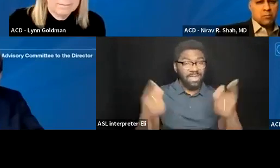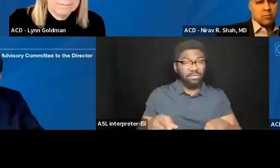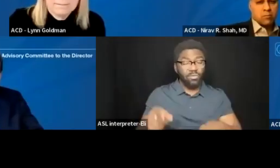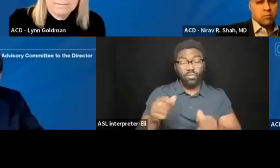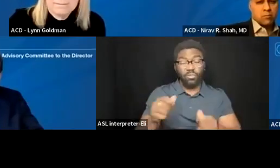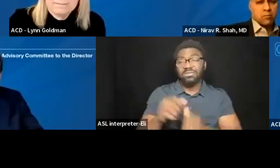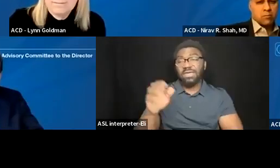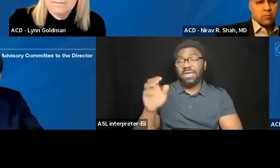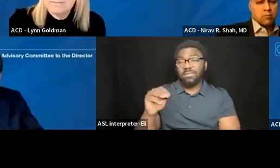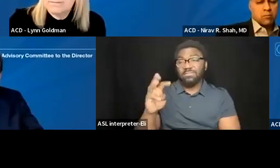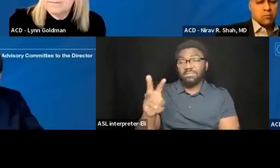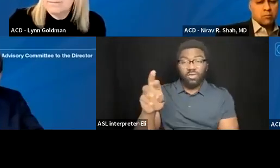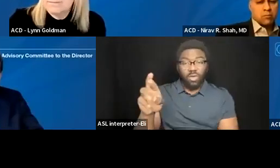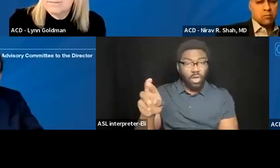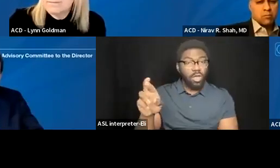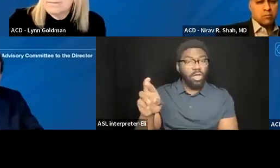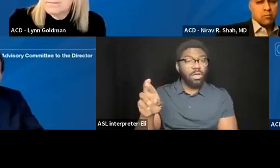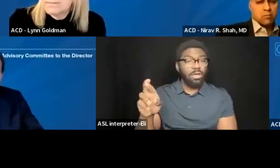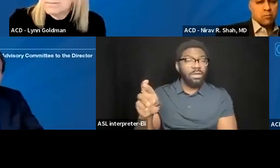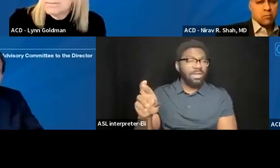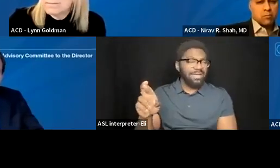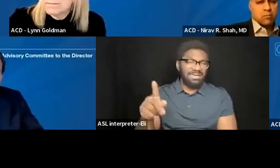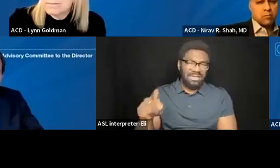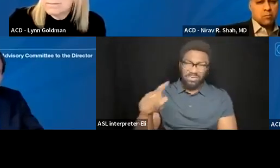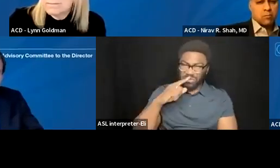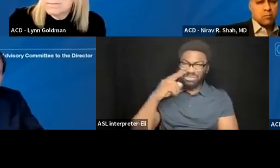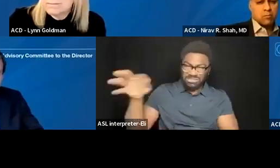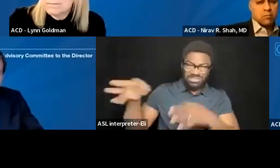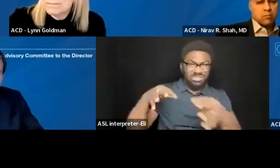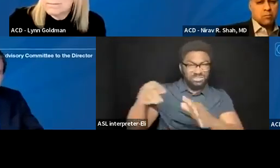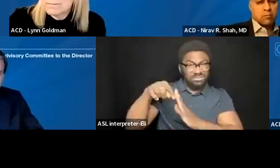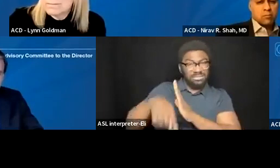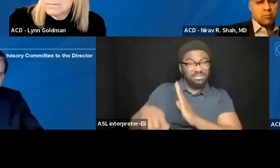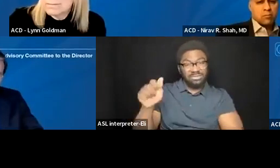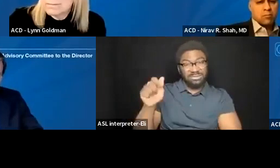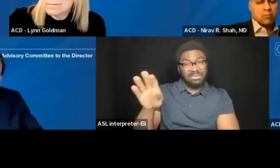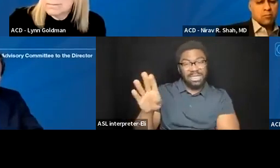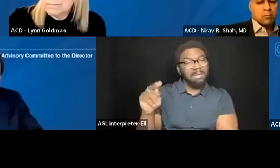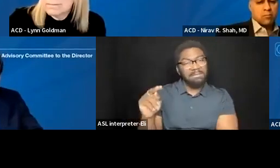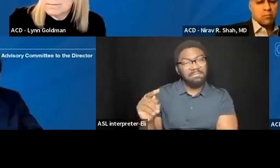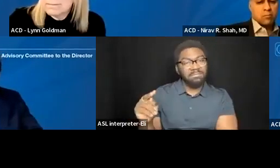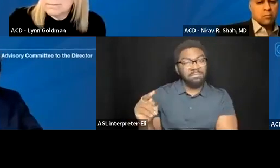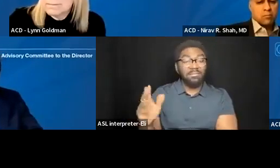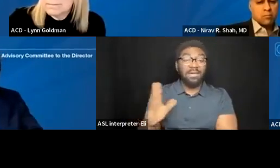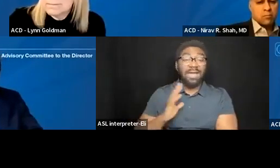It didn't get too much into the labs. I think our sense is that these were failures at CDC.